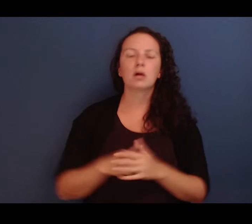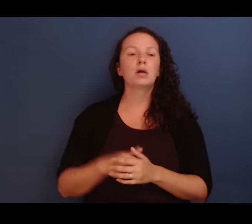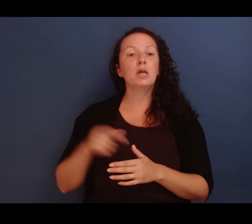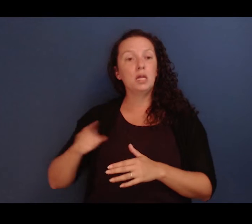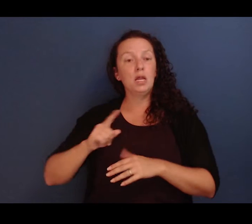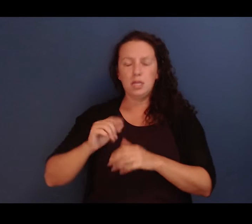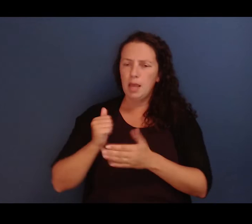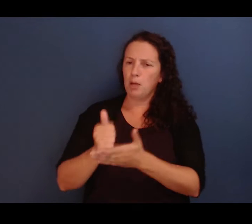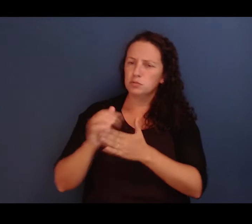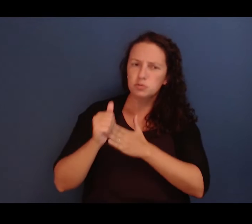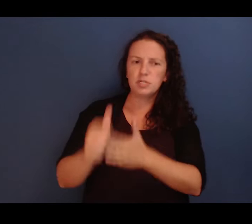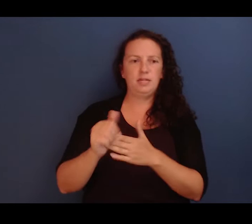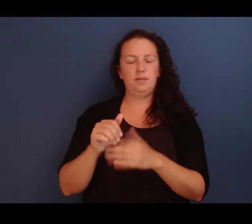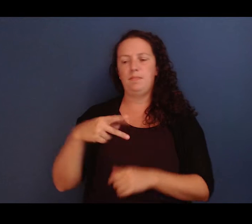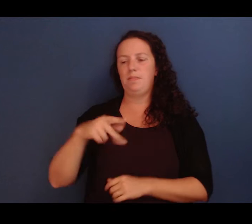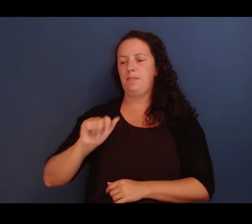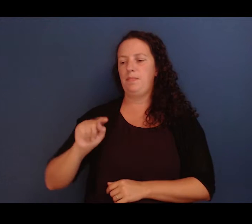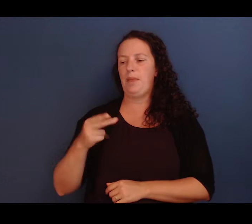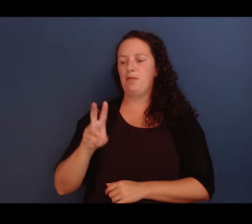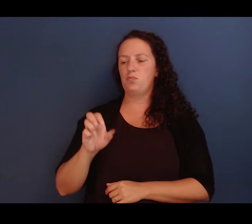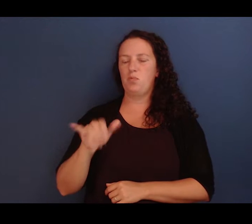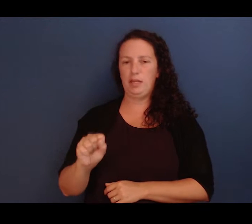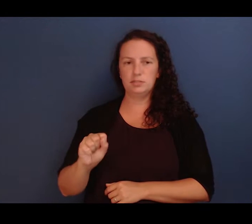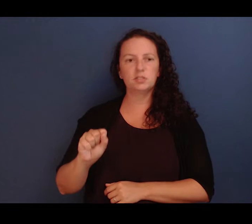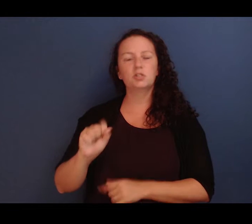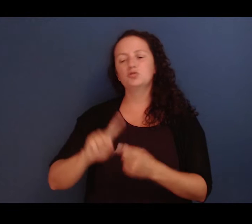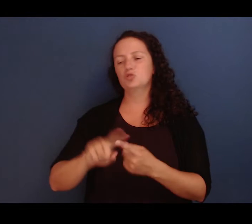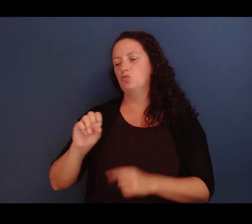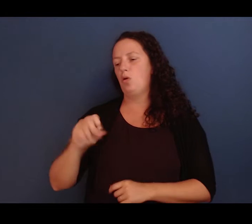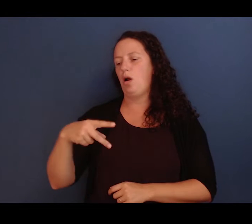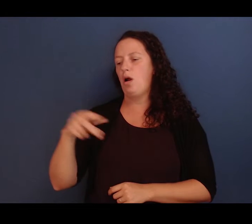to Opportunity bill that was just passed by the legislature so that low-income students